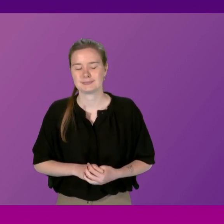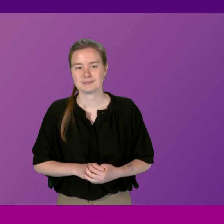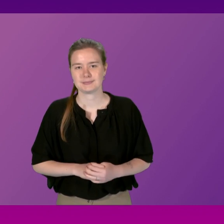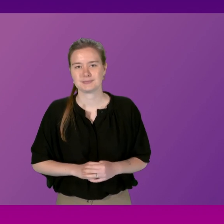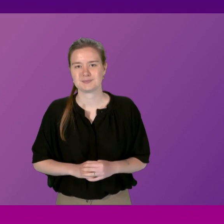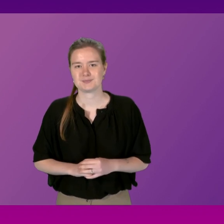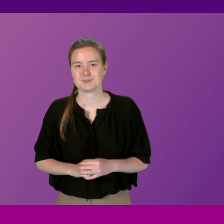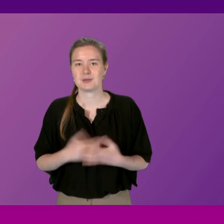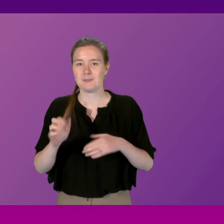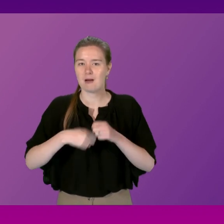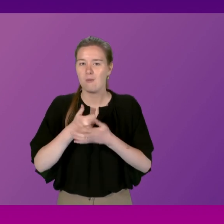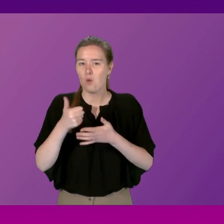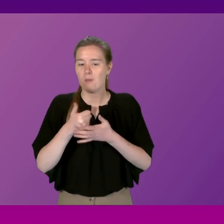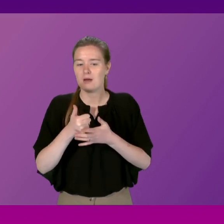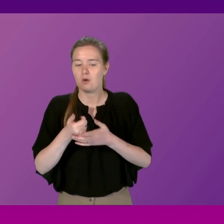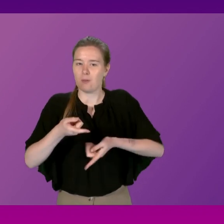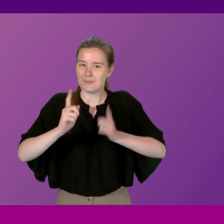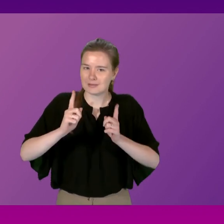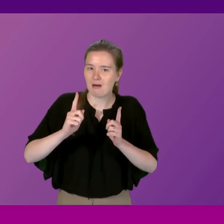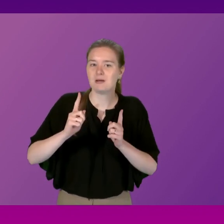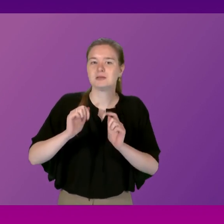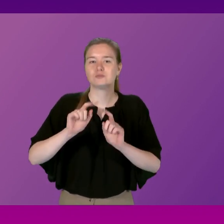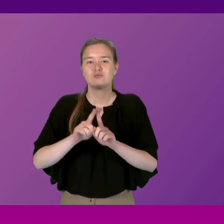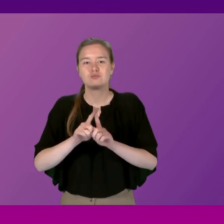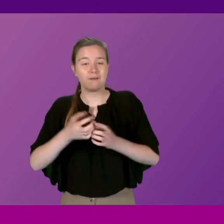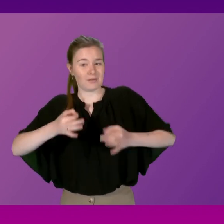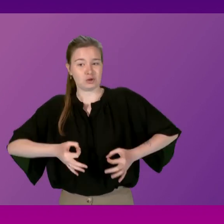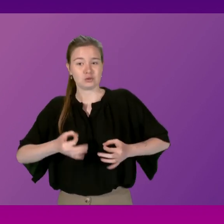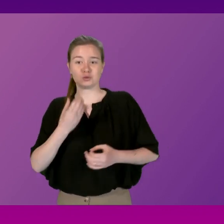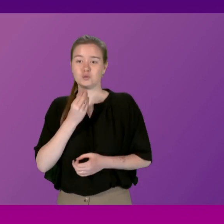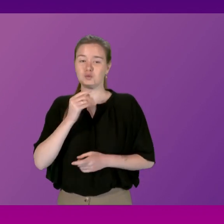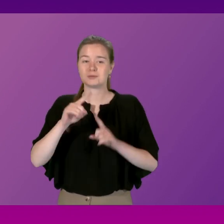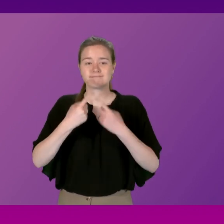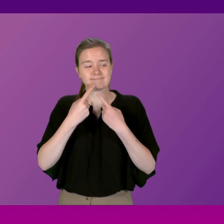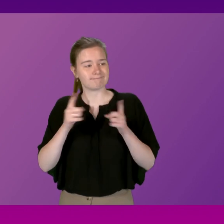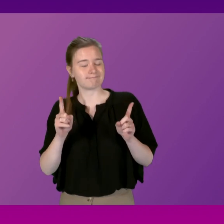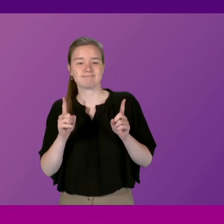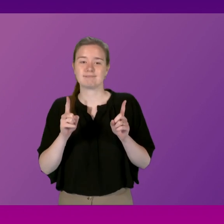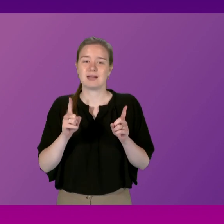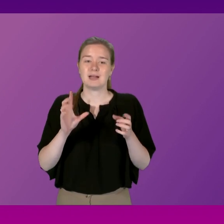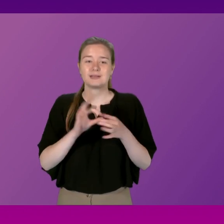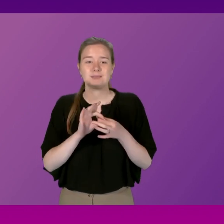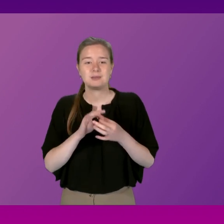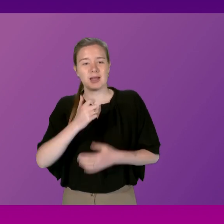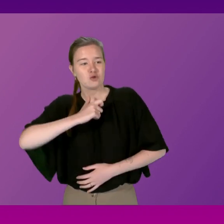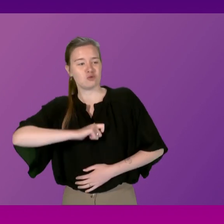It has become common for ministers and officials to talk about taking a human rights-based